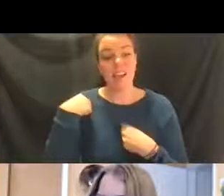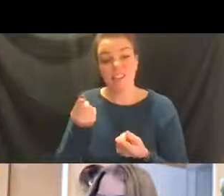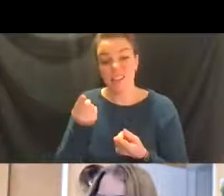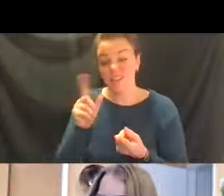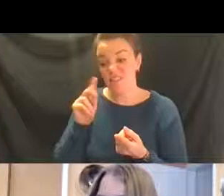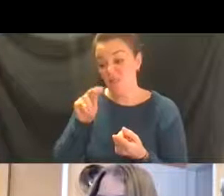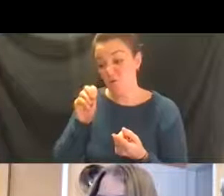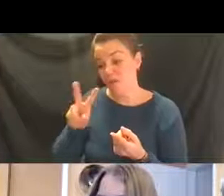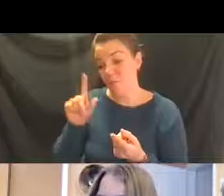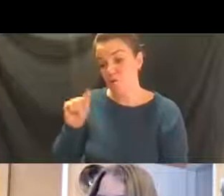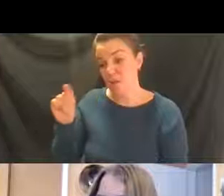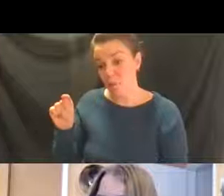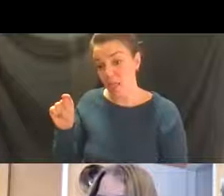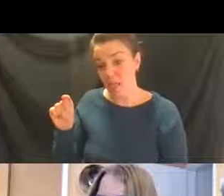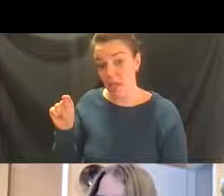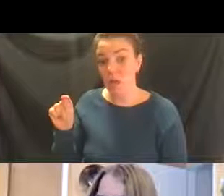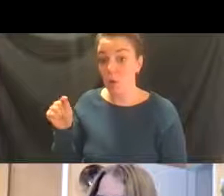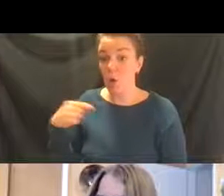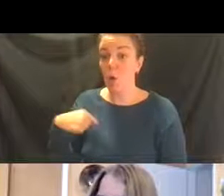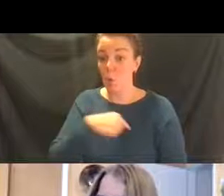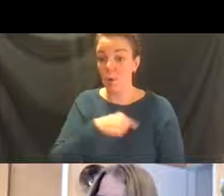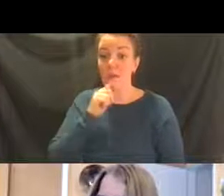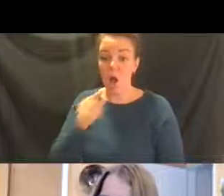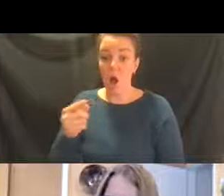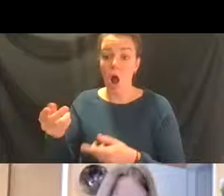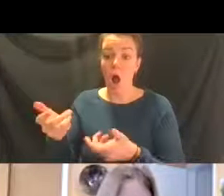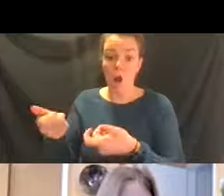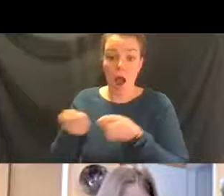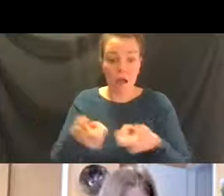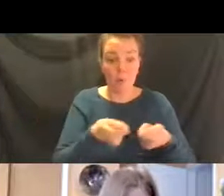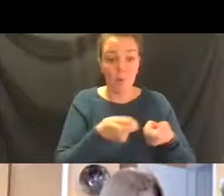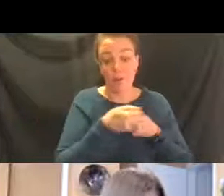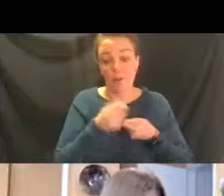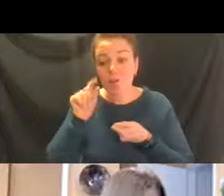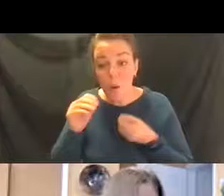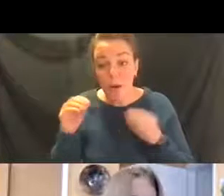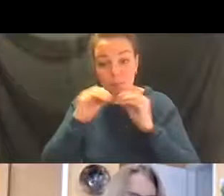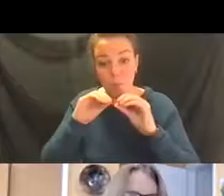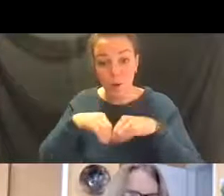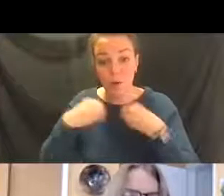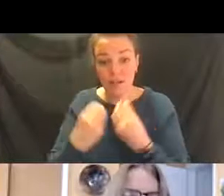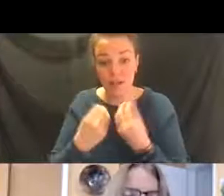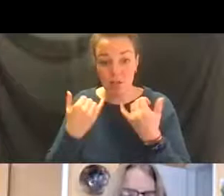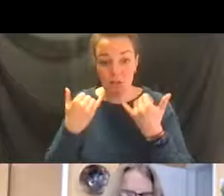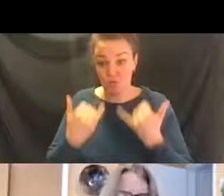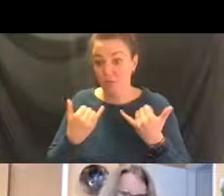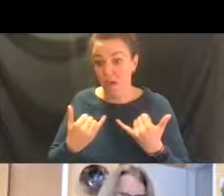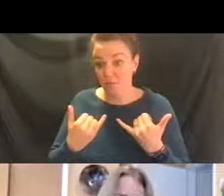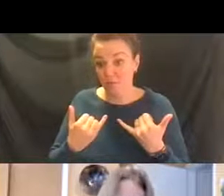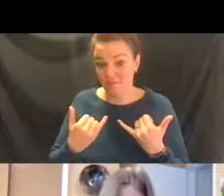actually, we're onboarding 20 more organizations. today we're doing a welcome webinar so we